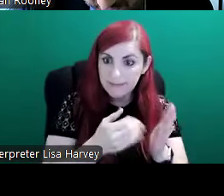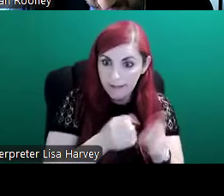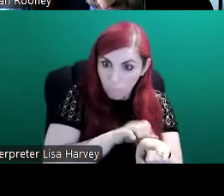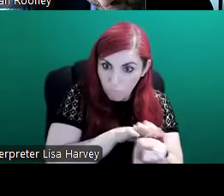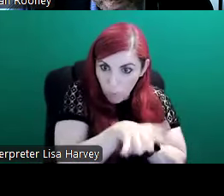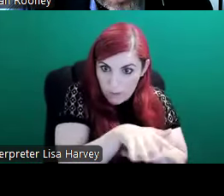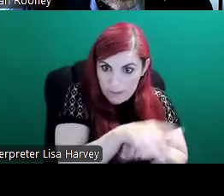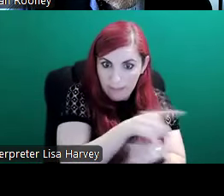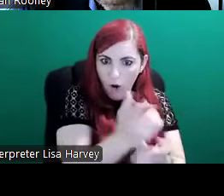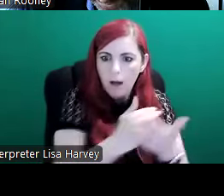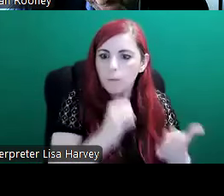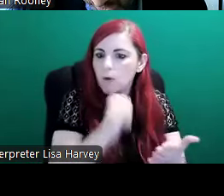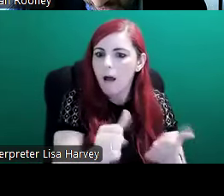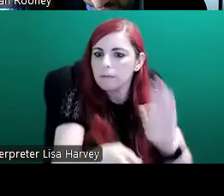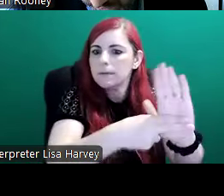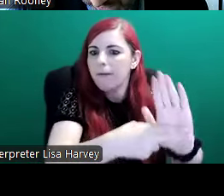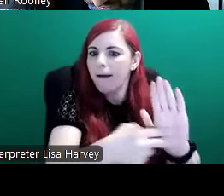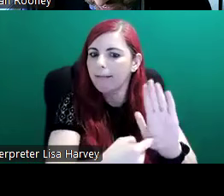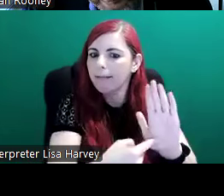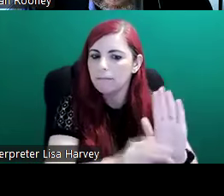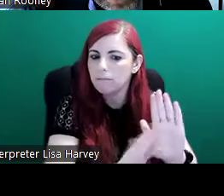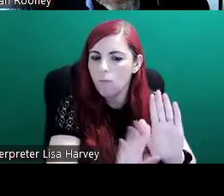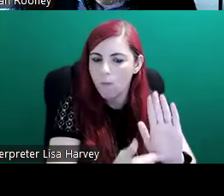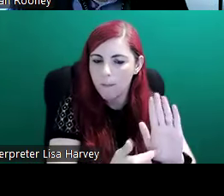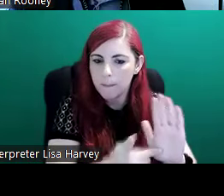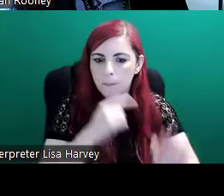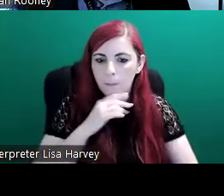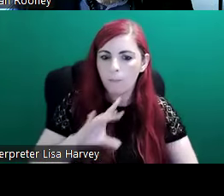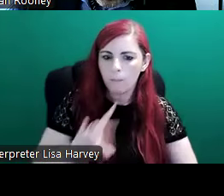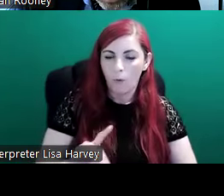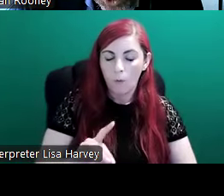quite different from one another's. Hone, exhausted by the negative attention her and